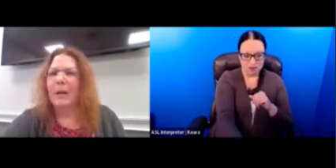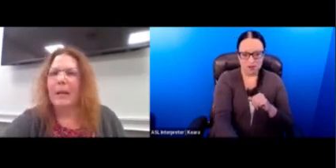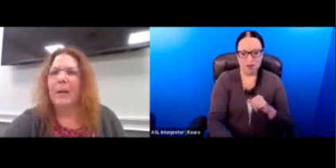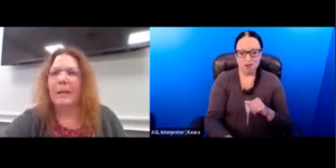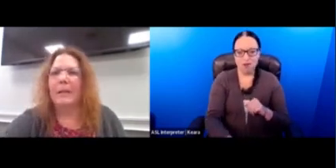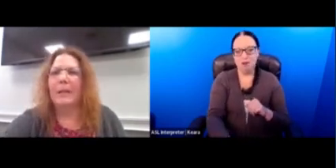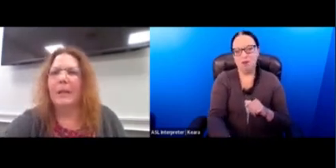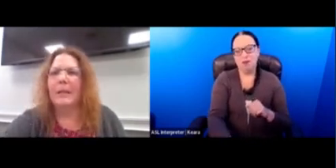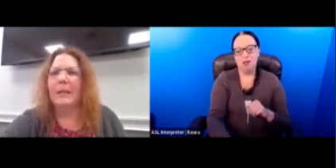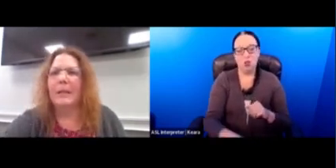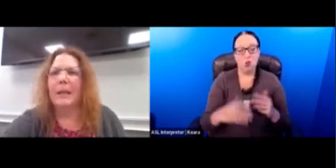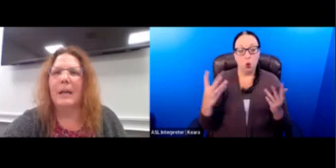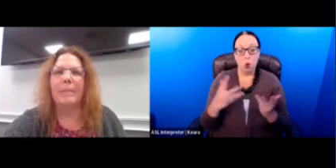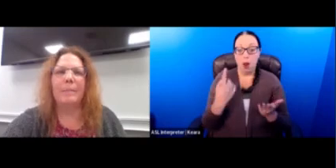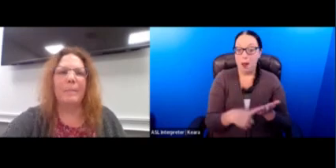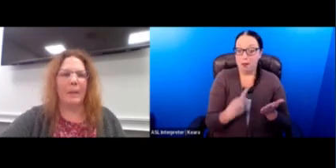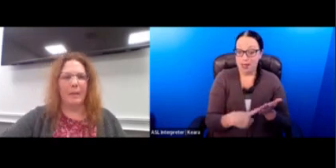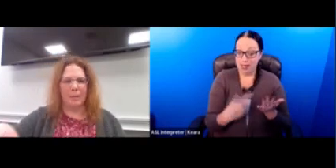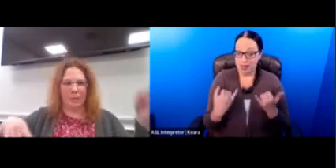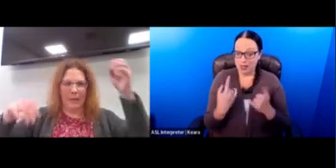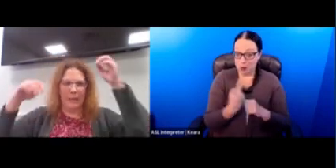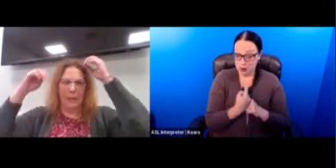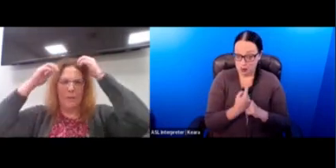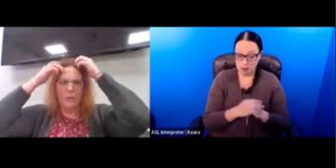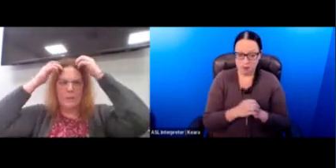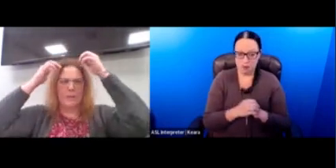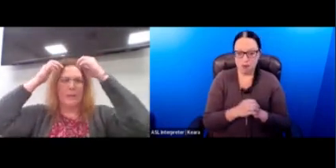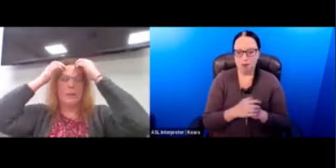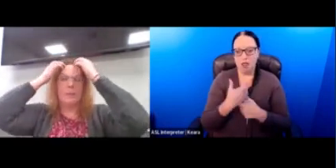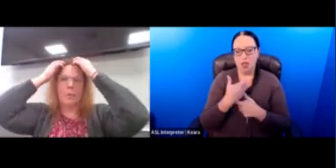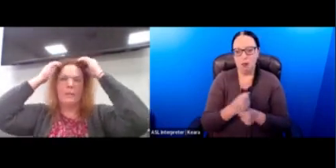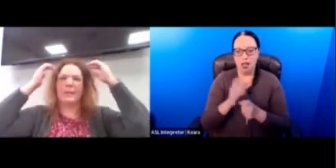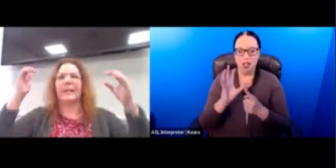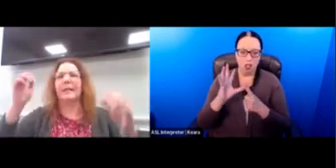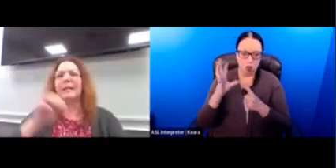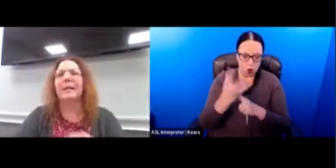talking about here is creating cultures that support success.